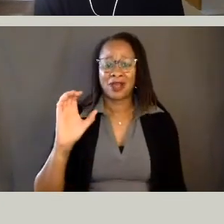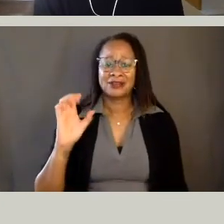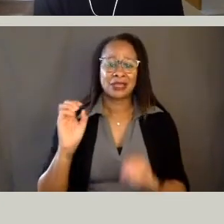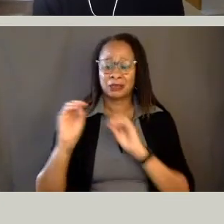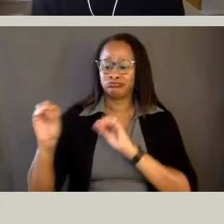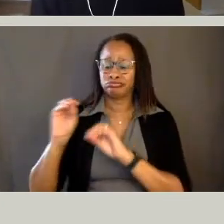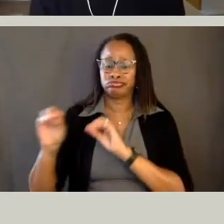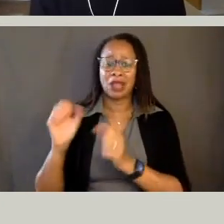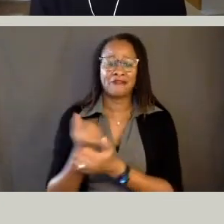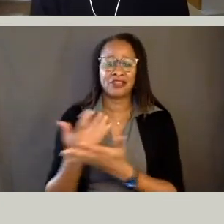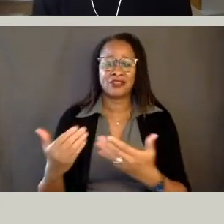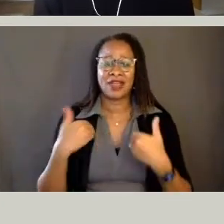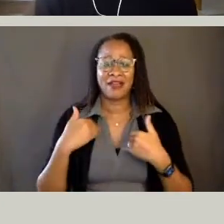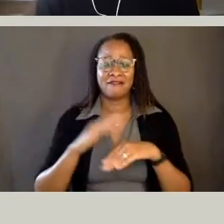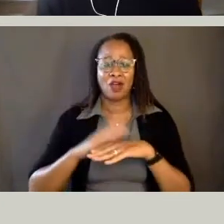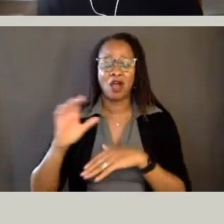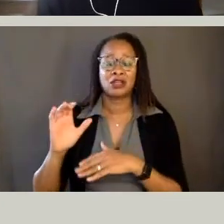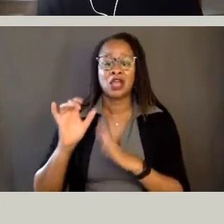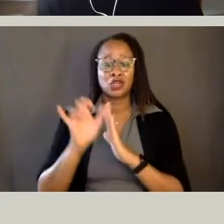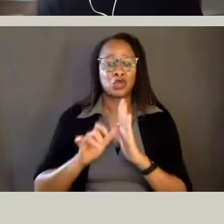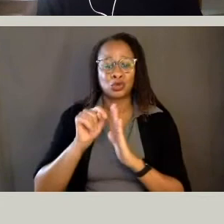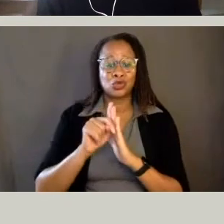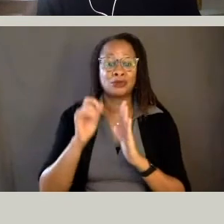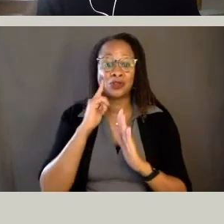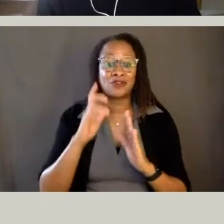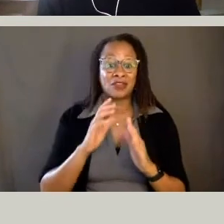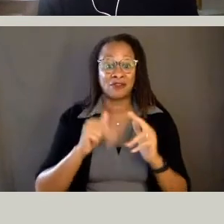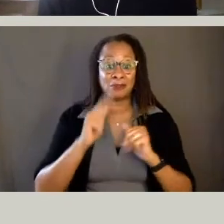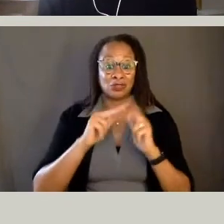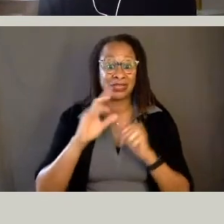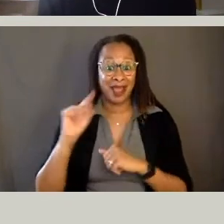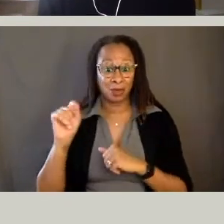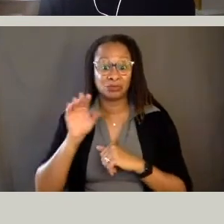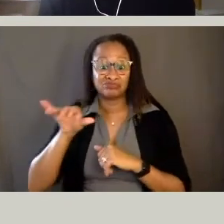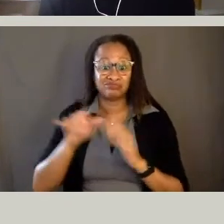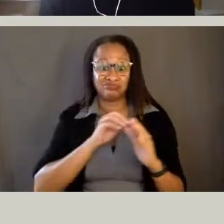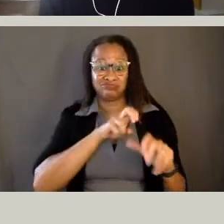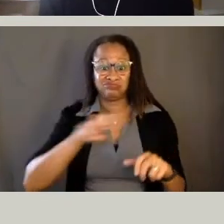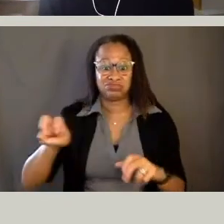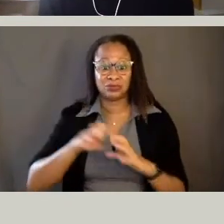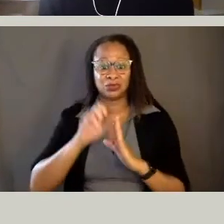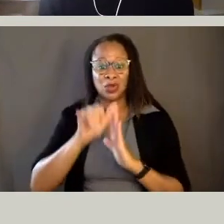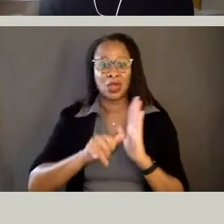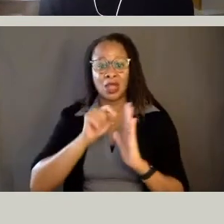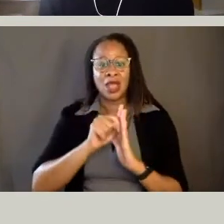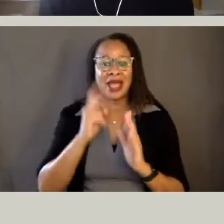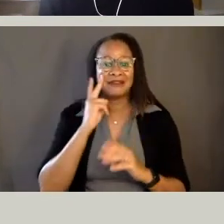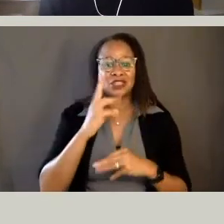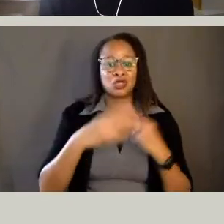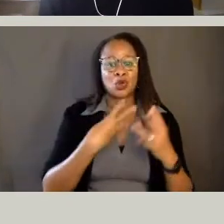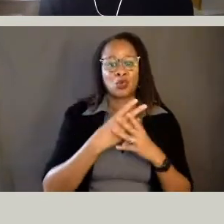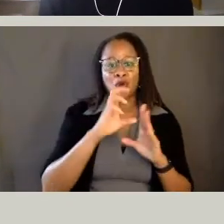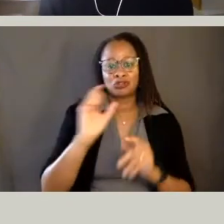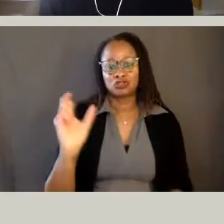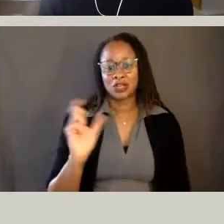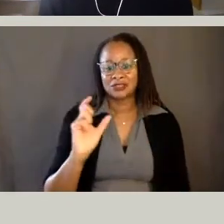so they can put everything on YouTube. So I think they've like been able to build that out and I've seen World Channel do that